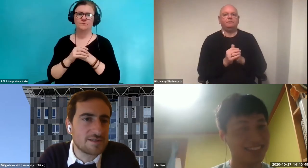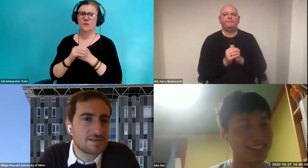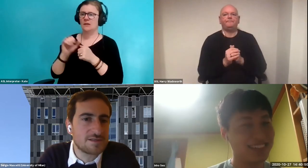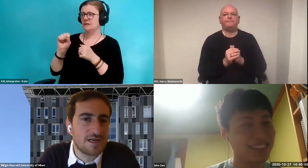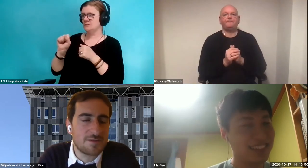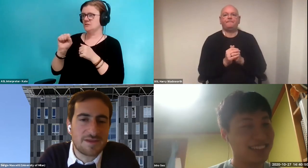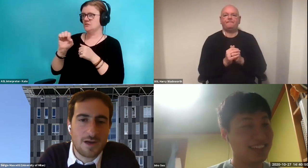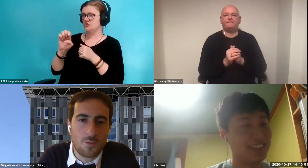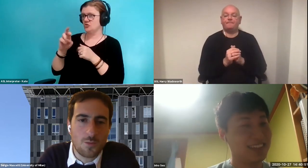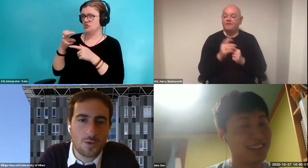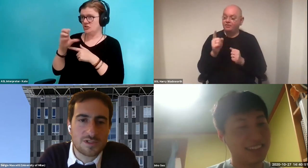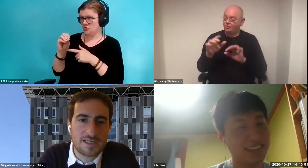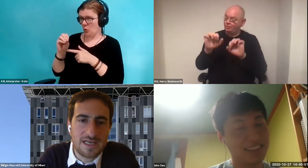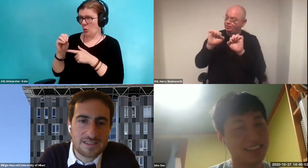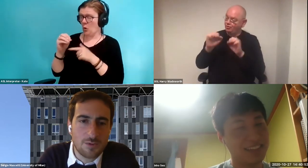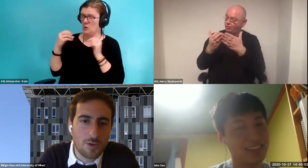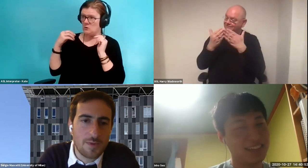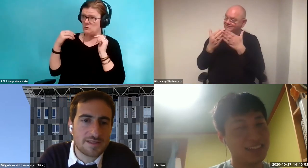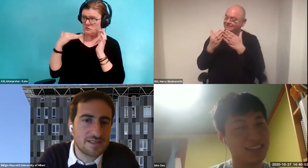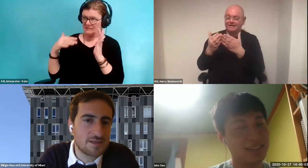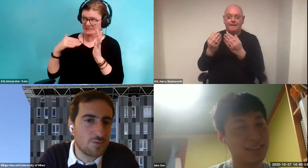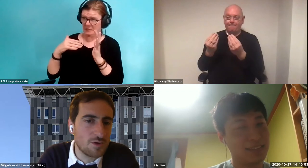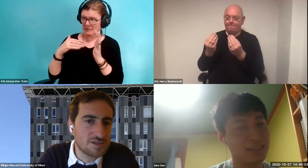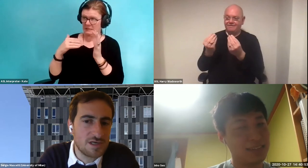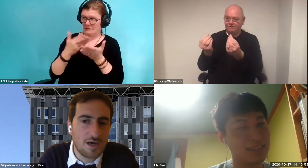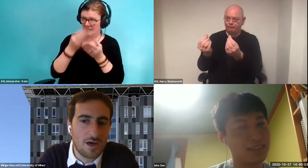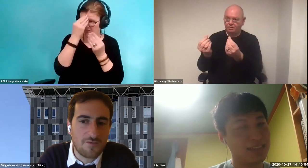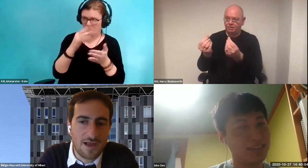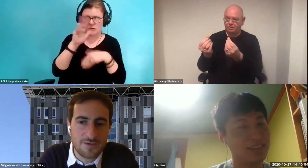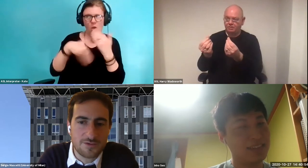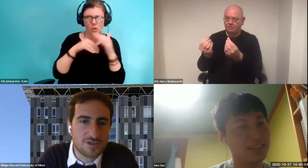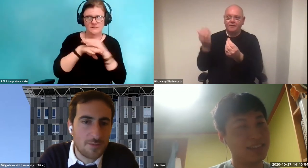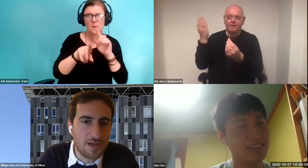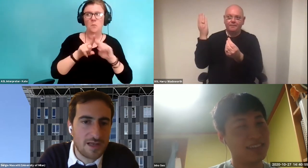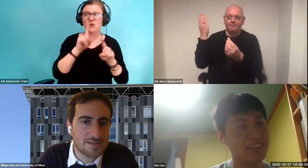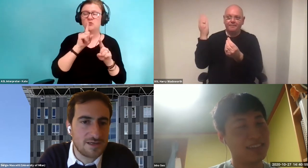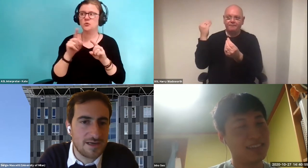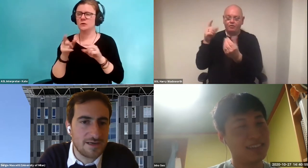the starting material was accessible but since it was offline you could stop the lesson and